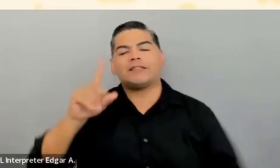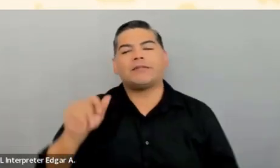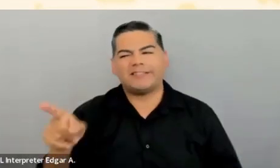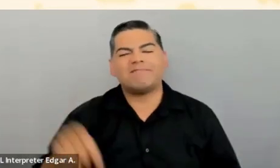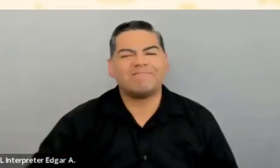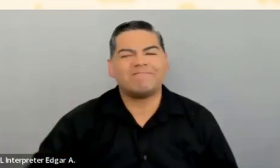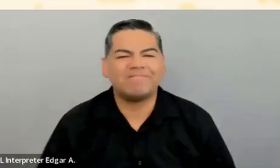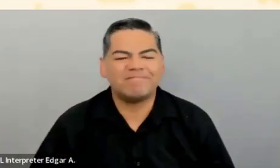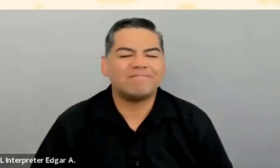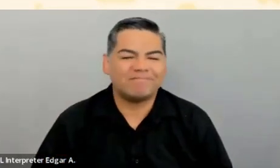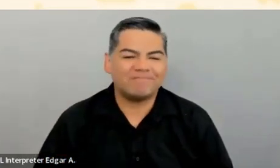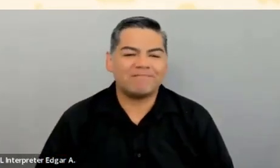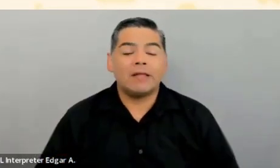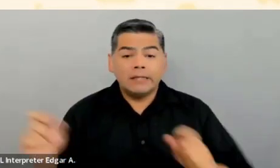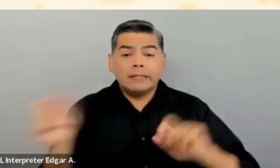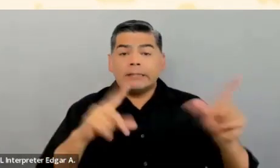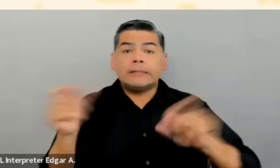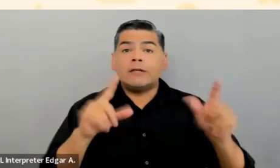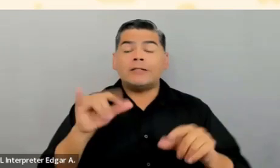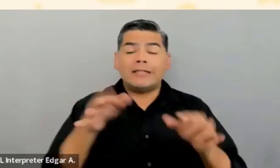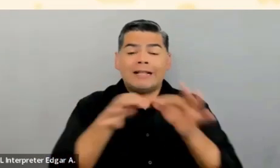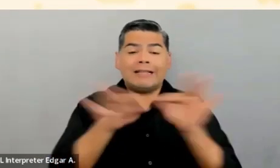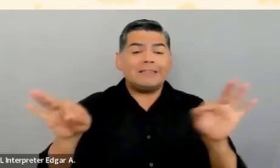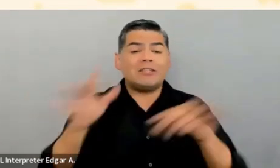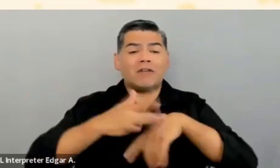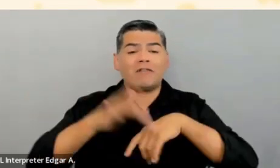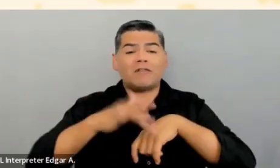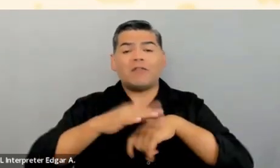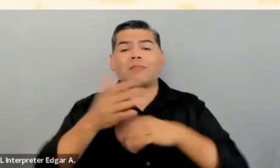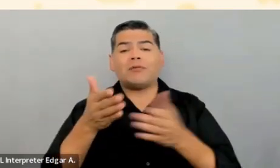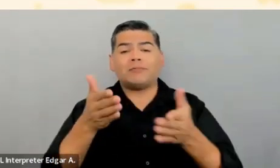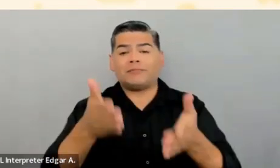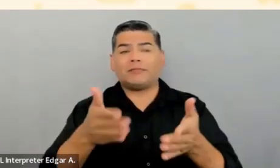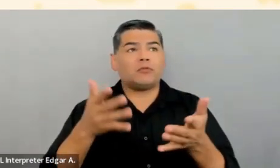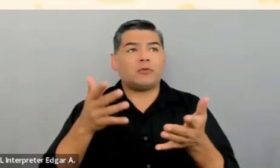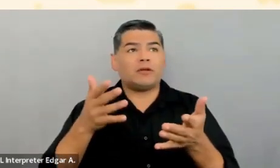Slides and links are available, and I will have this link on like the first seven or eight slides.